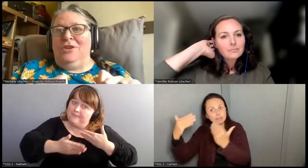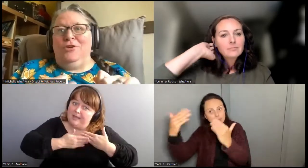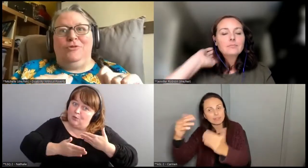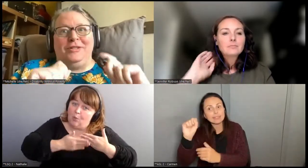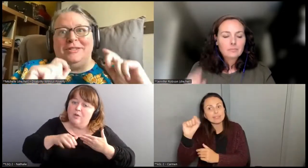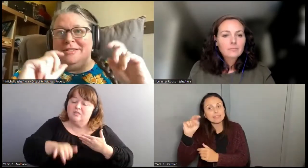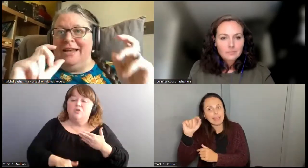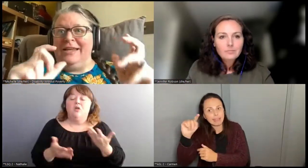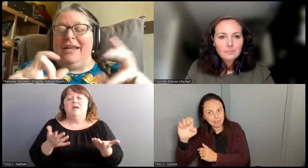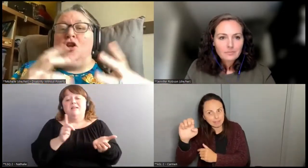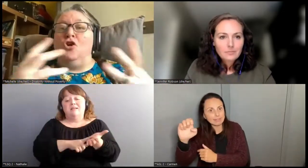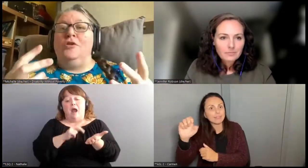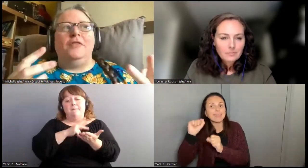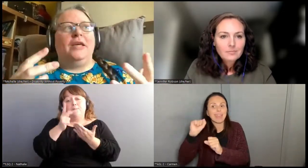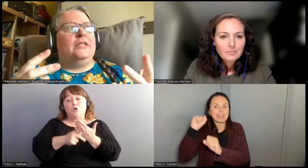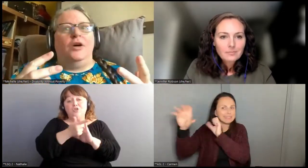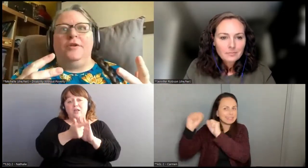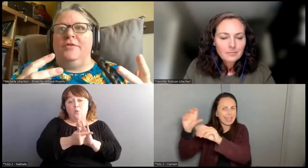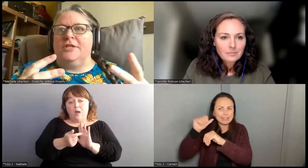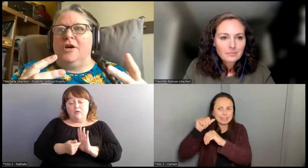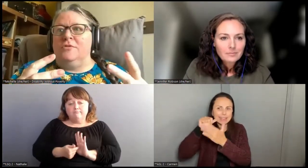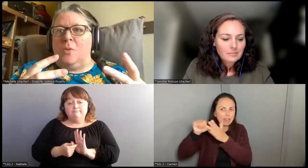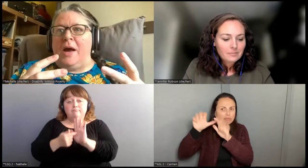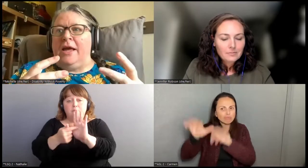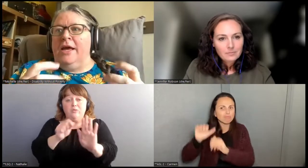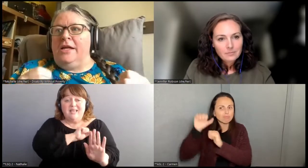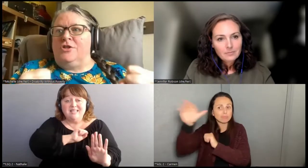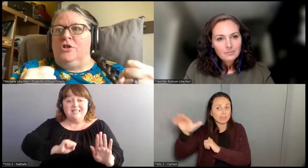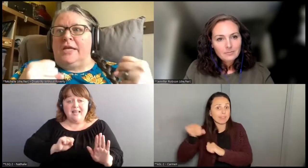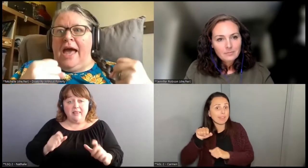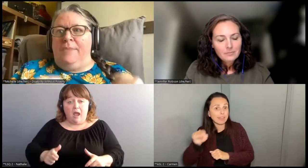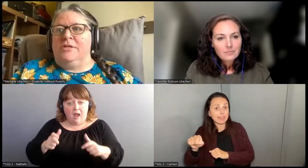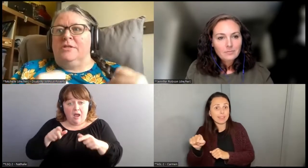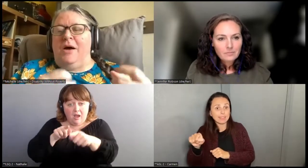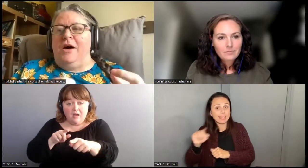AND YOU CAN SEND IN. ALL OF THESE -- NONE OF THIS GOES AWAY. IT IS ALL KEPT AS PART